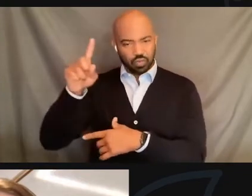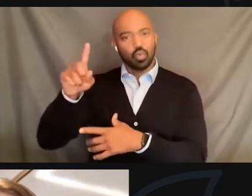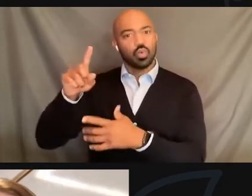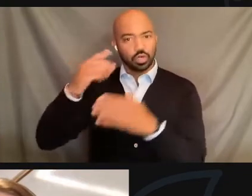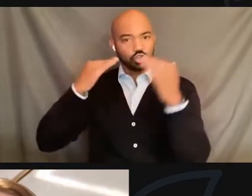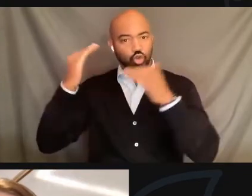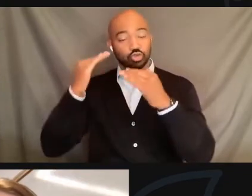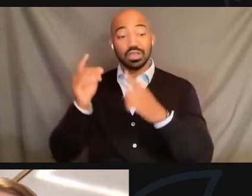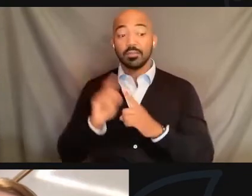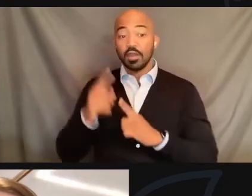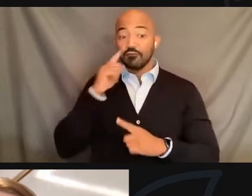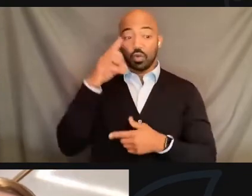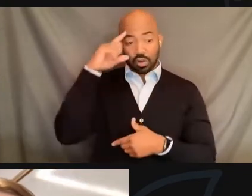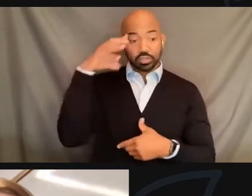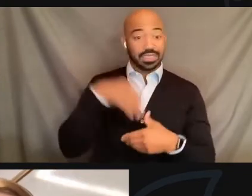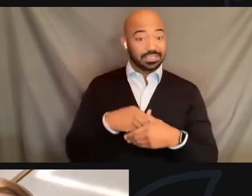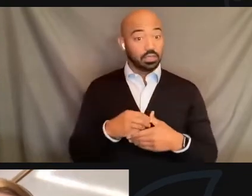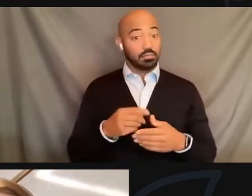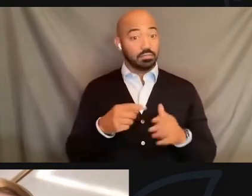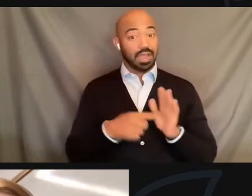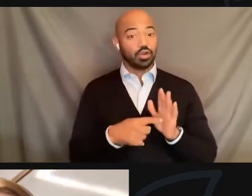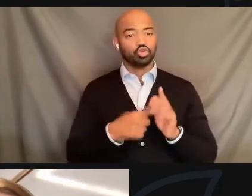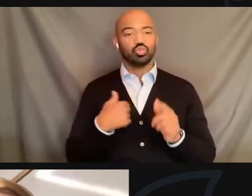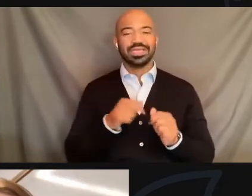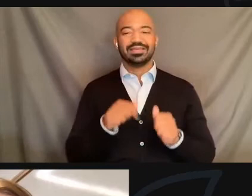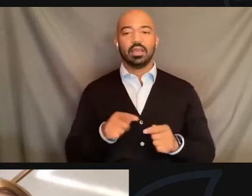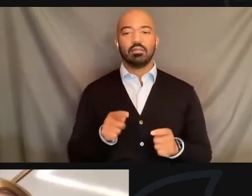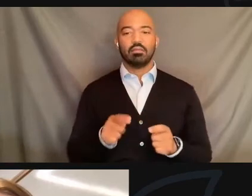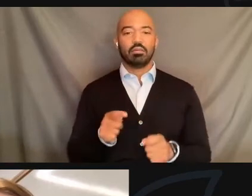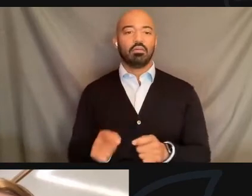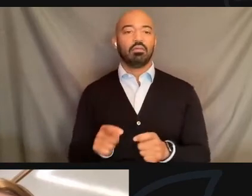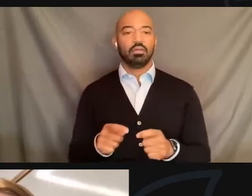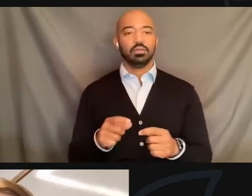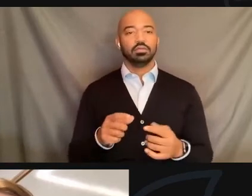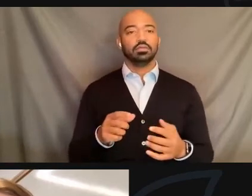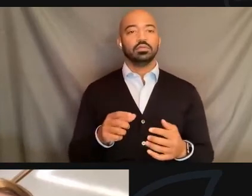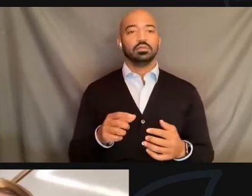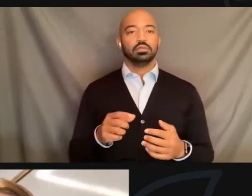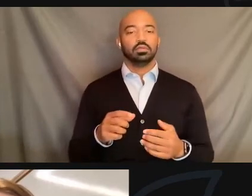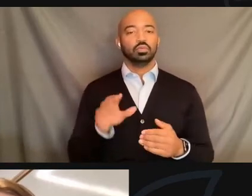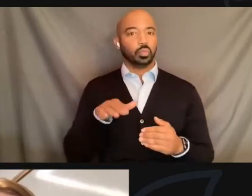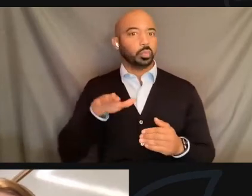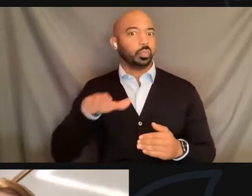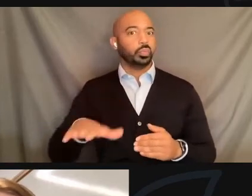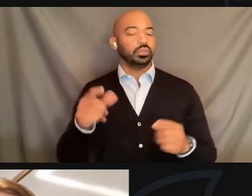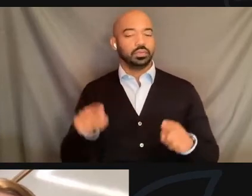models. We can modulate it. But that will be some of the directions that we'd like to go to see if we can target and